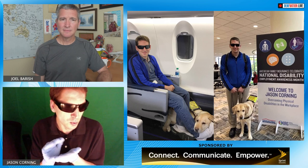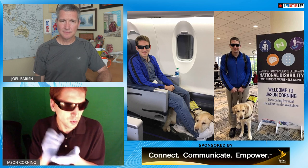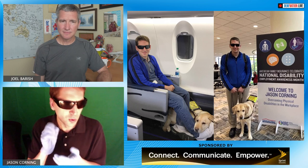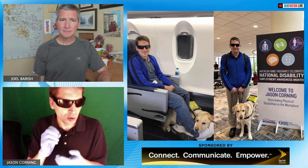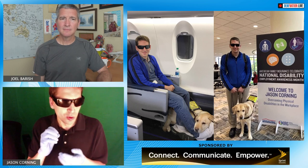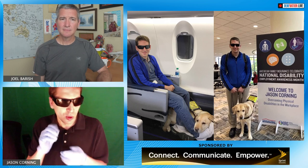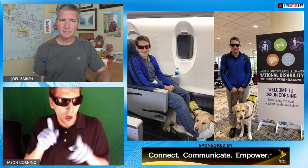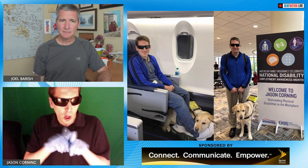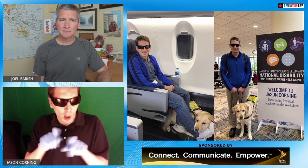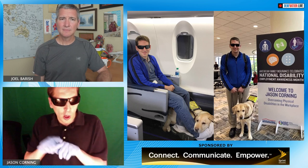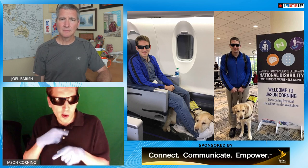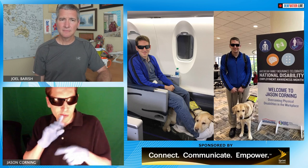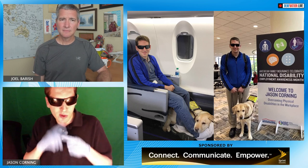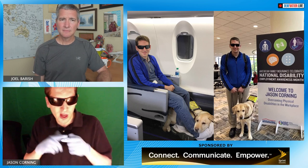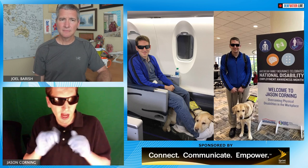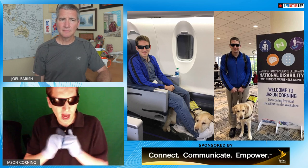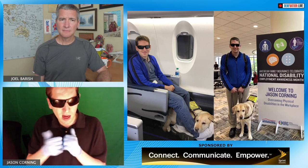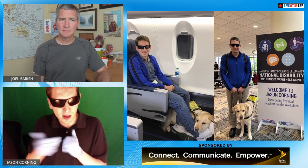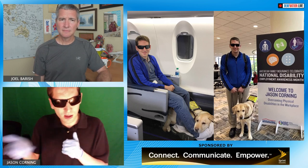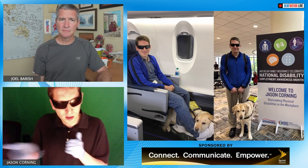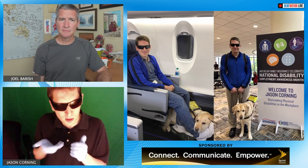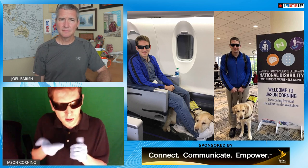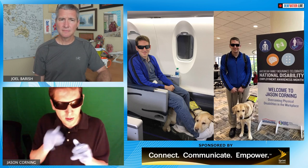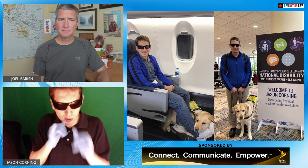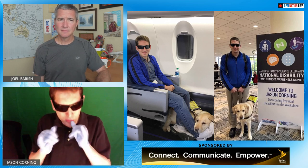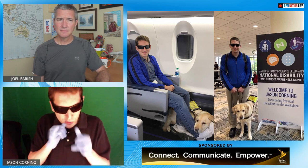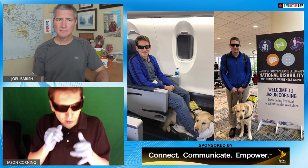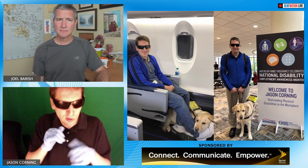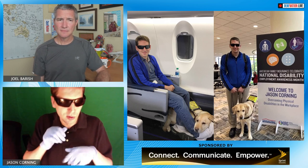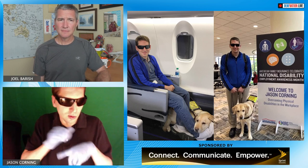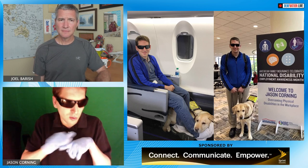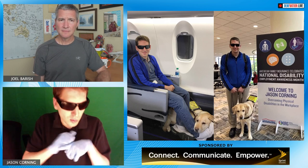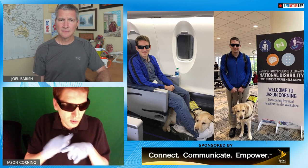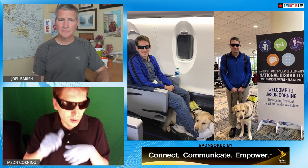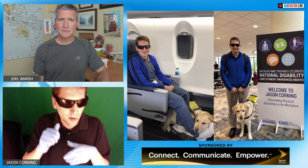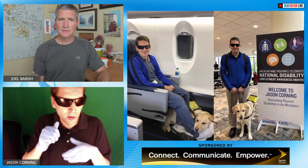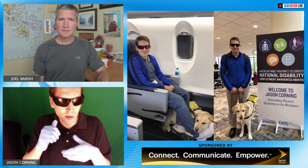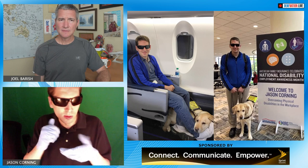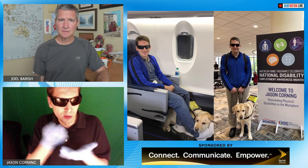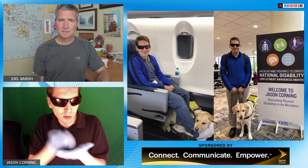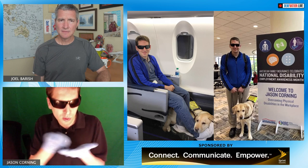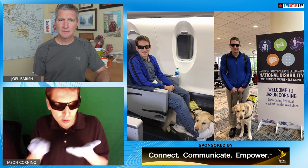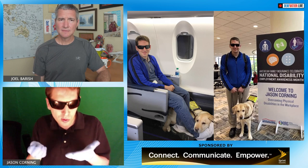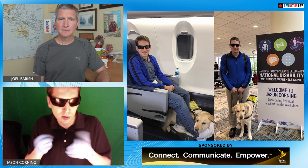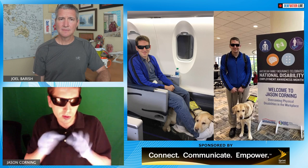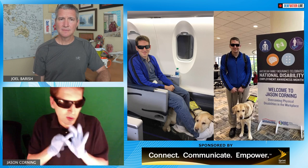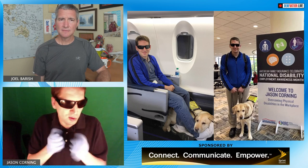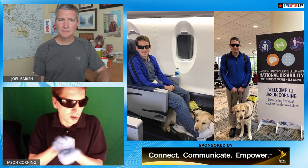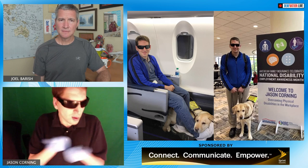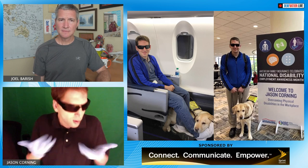We also talk about how to perform the interview like equipment